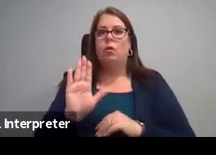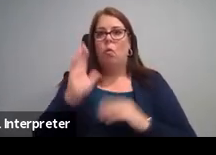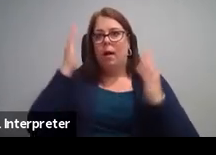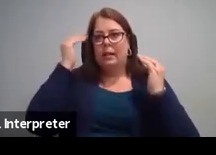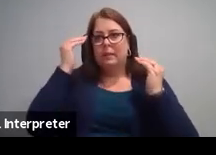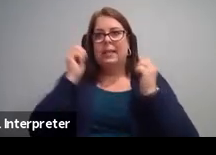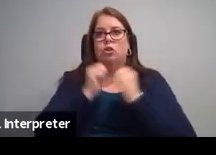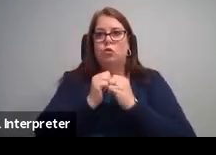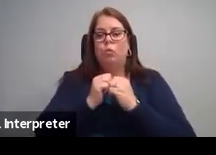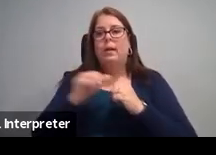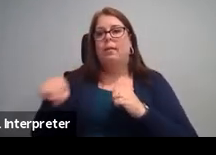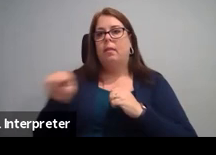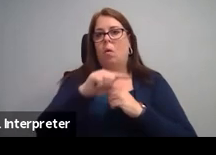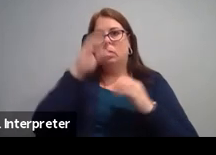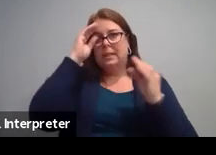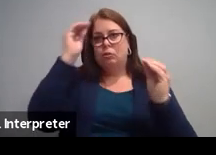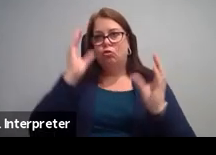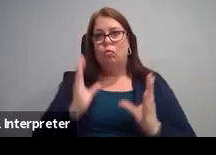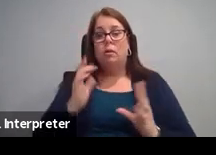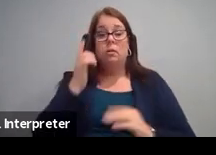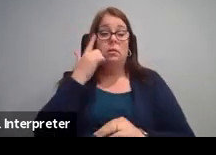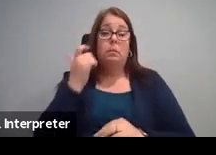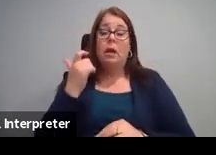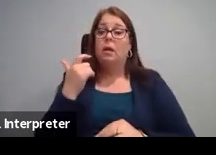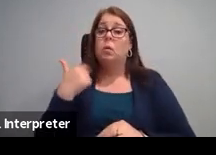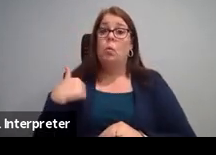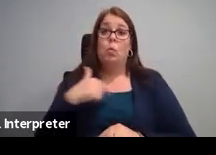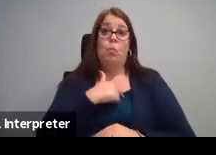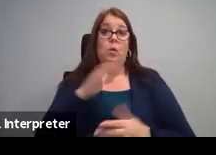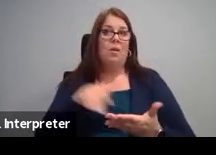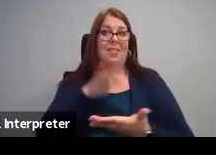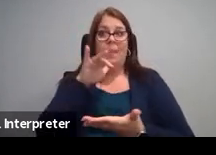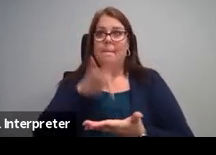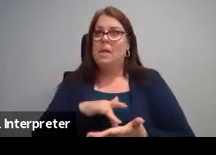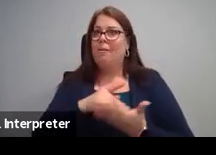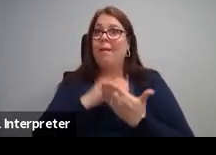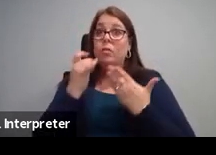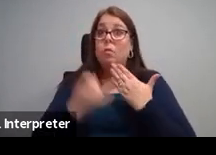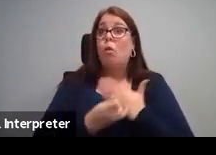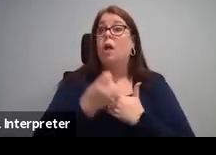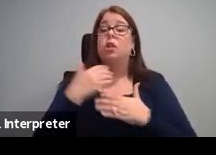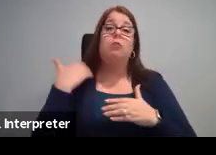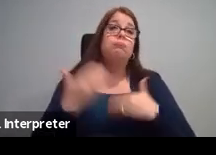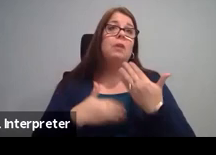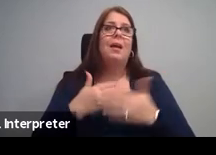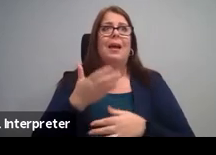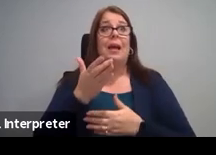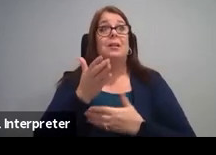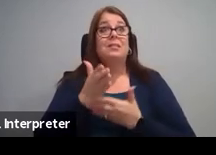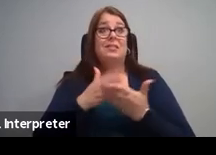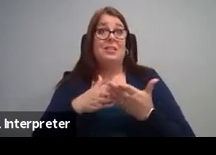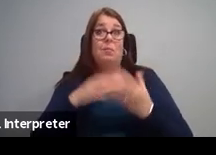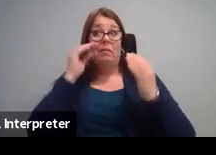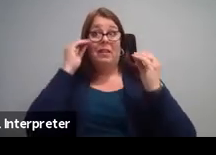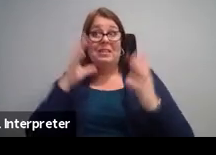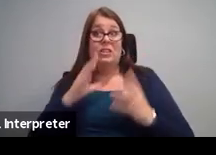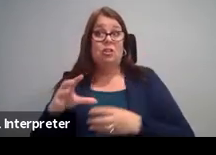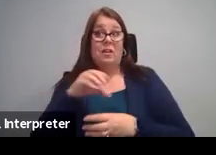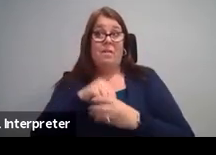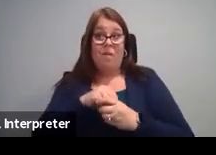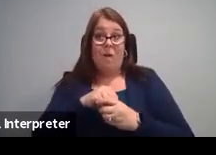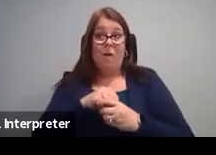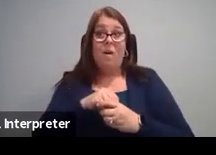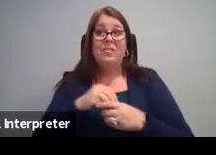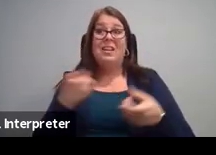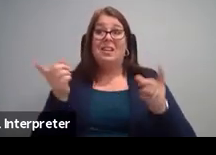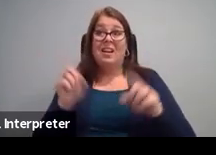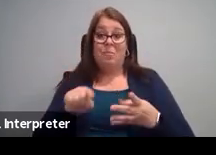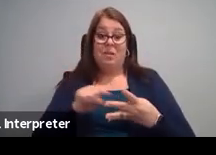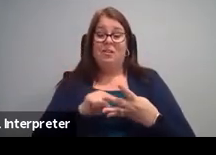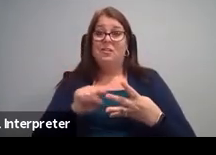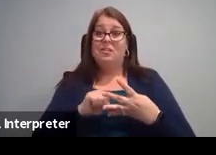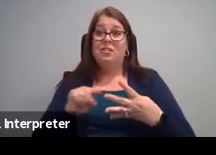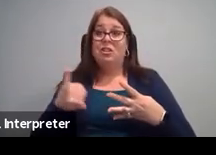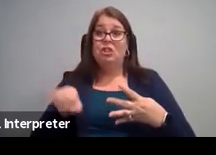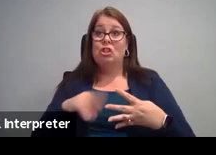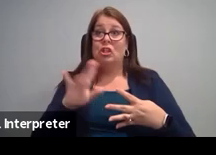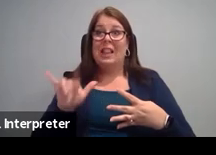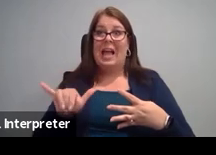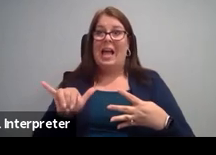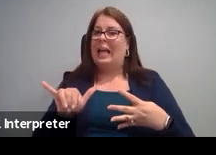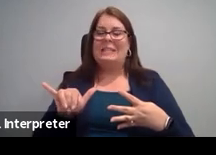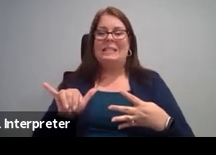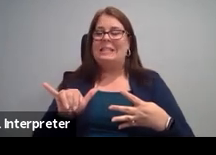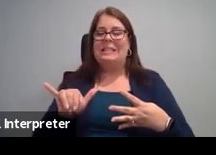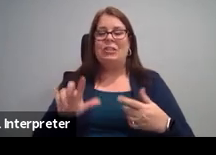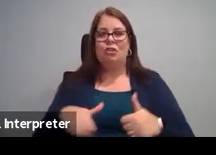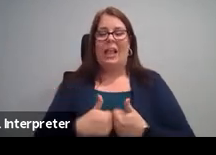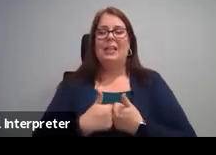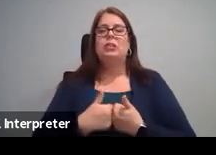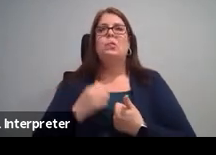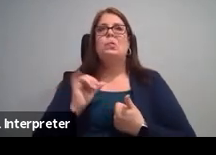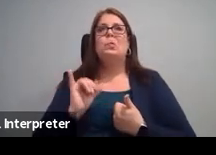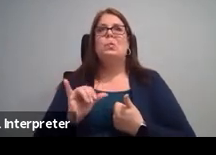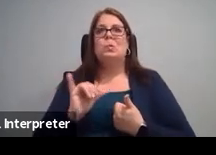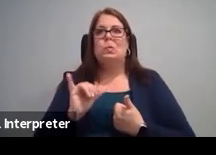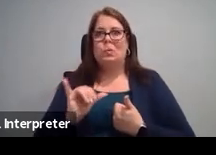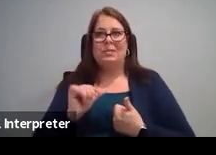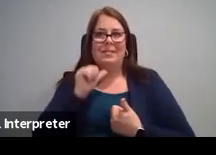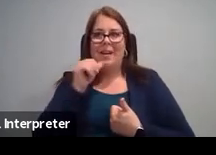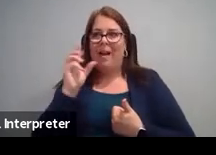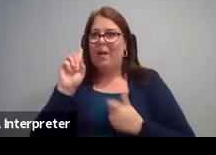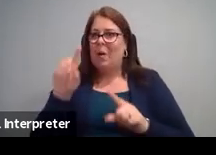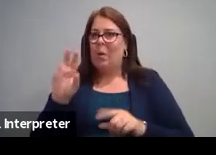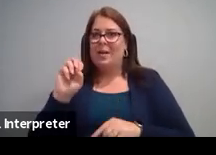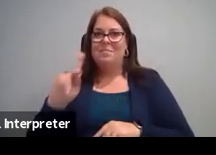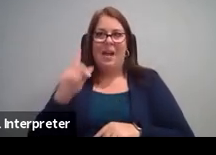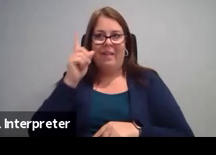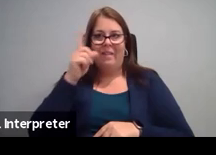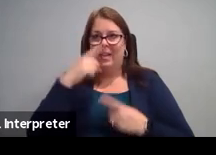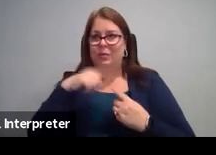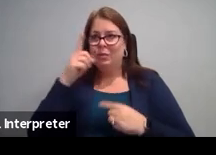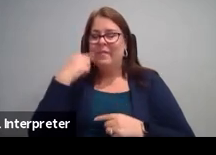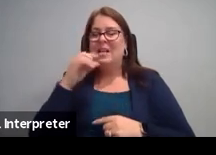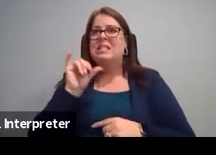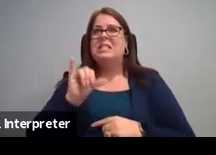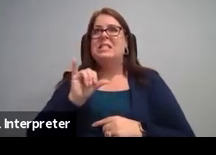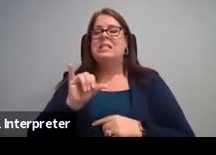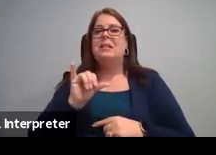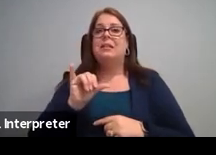Laurie Arnold: With the instructors because we were in the middle of doing these projects and we had a couple different groups of teachers involved when this emerged as as a challenge for us. And, you know, the nice thing is, as we move forward. We don't know how or when schools are